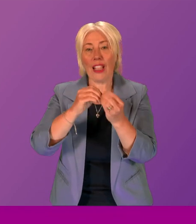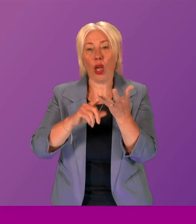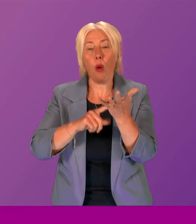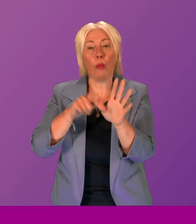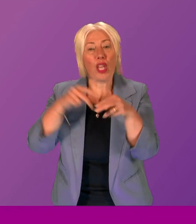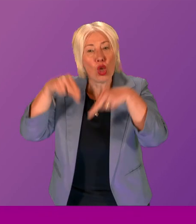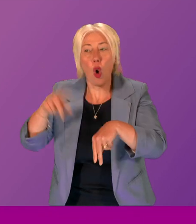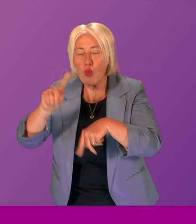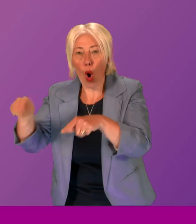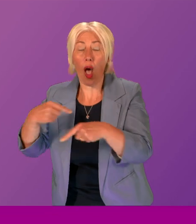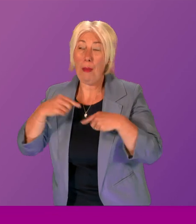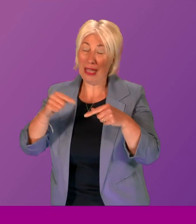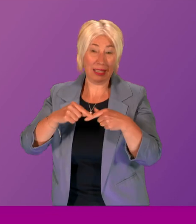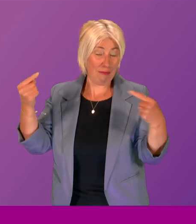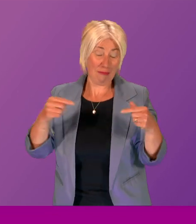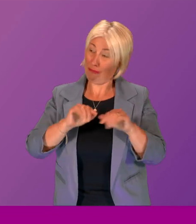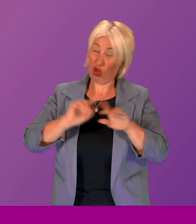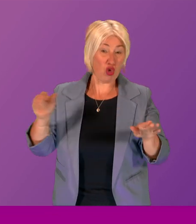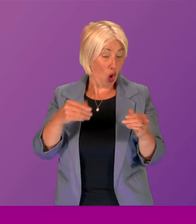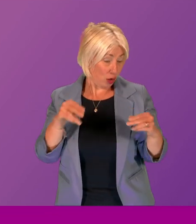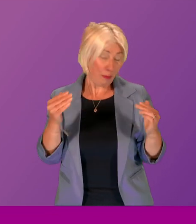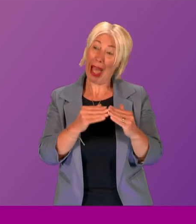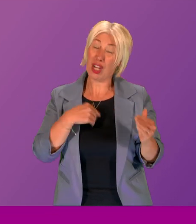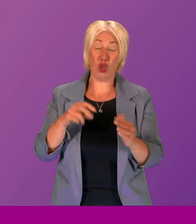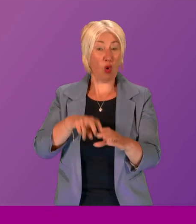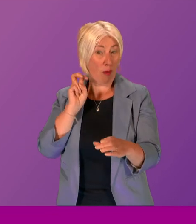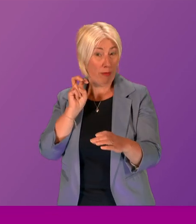The Scottish Government’s website provides the definition used for an XL bully dog. It also